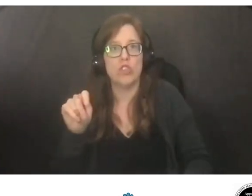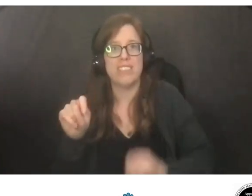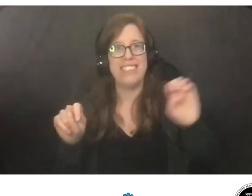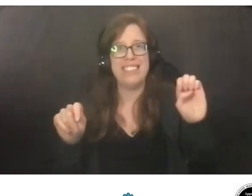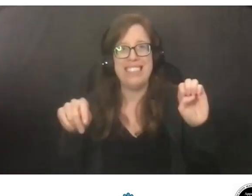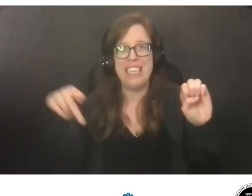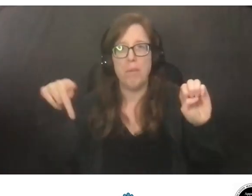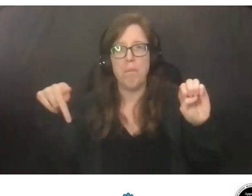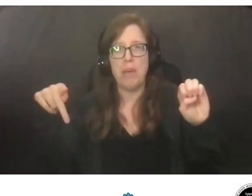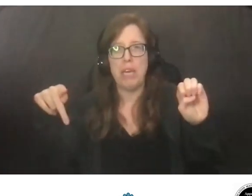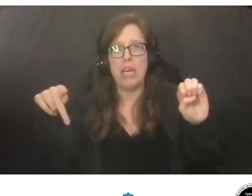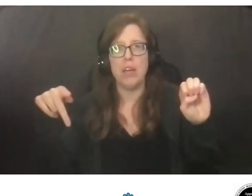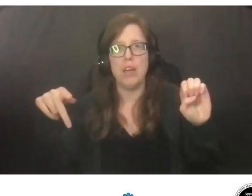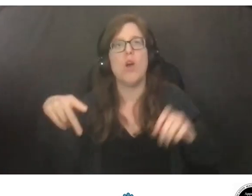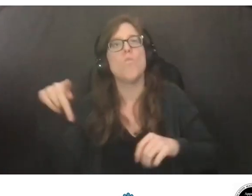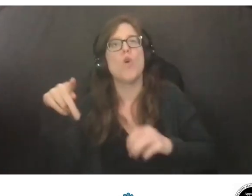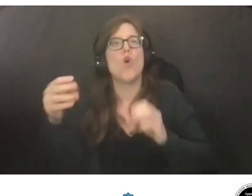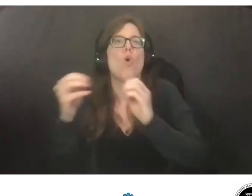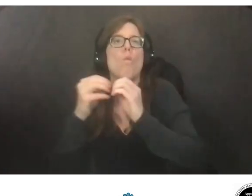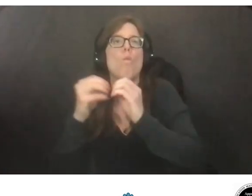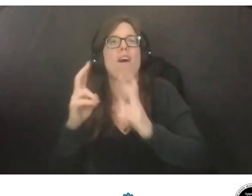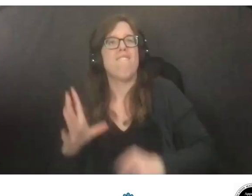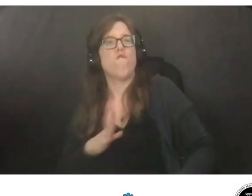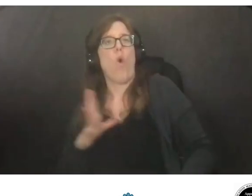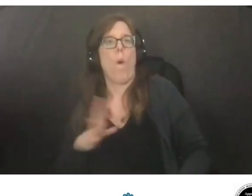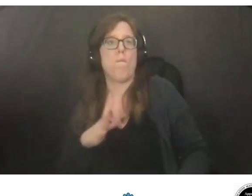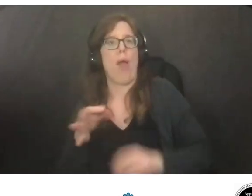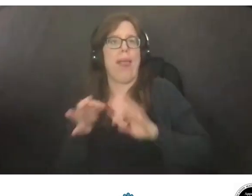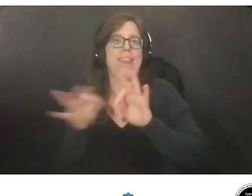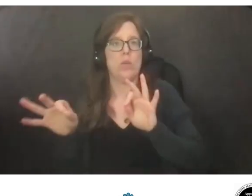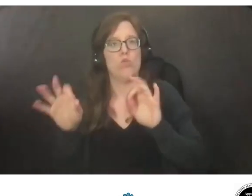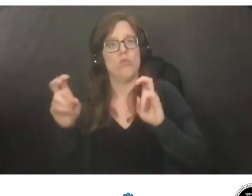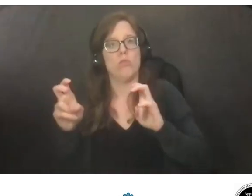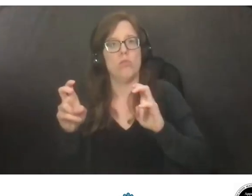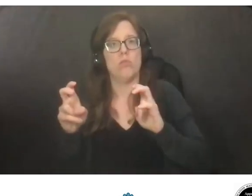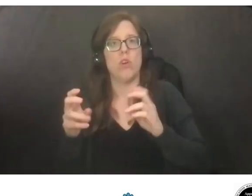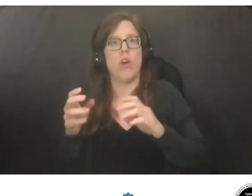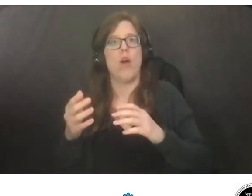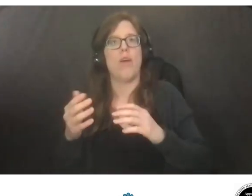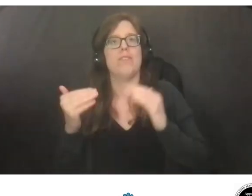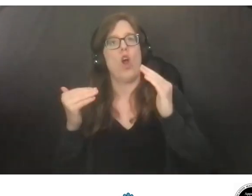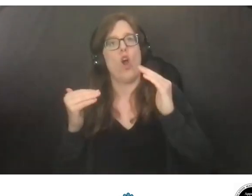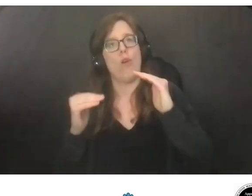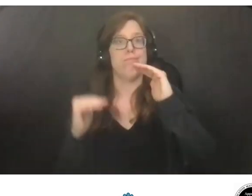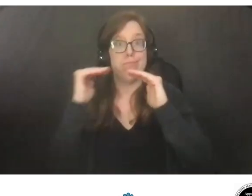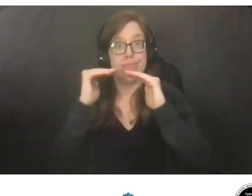in their communication? Proficient being more...using more formal language, more on or near grade level.